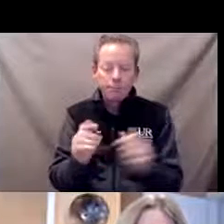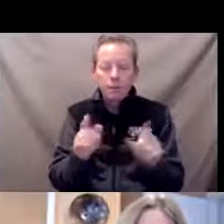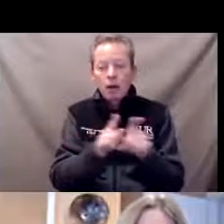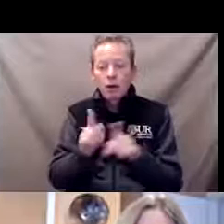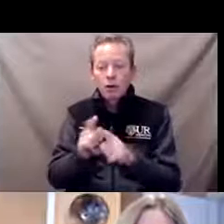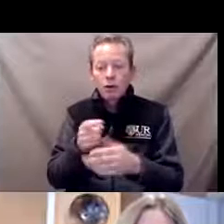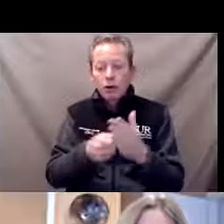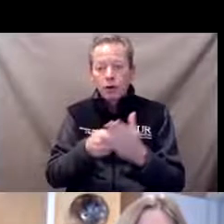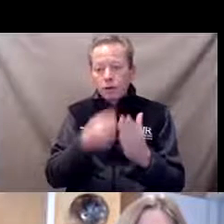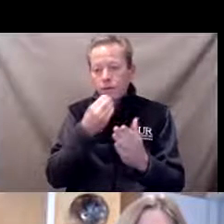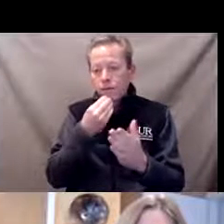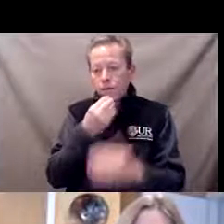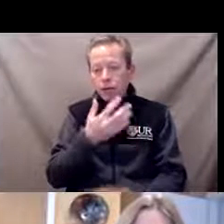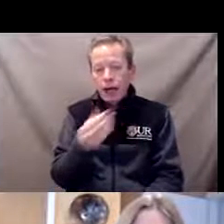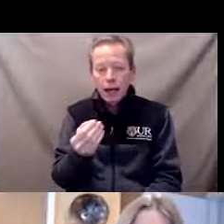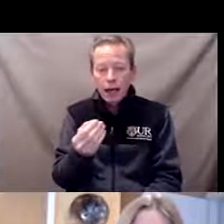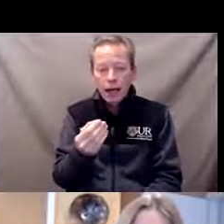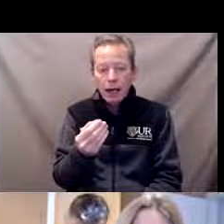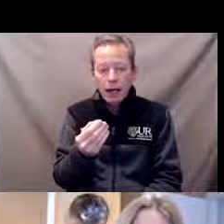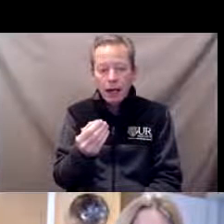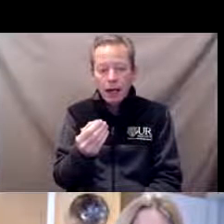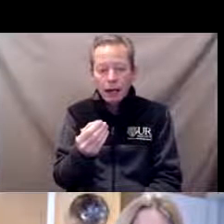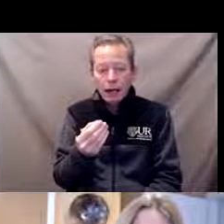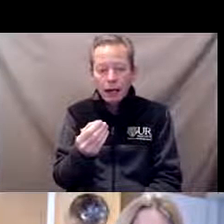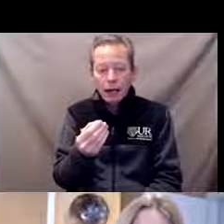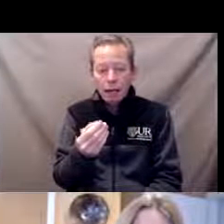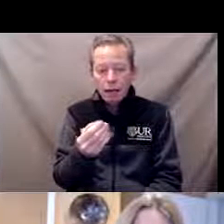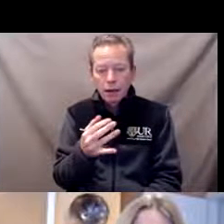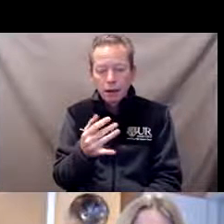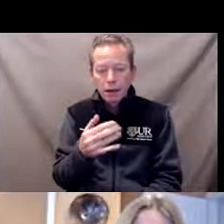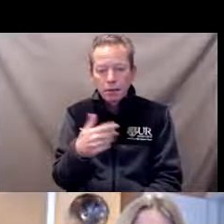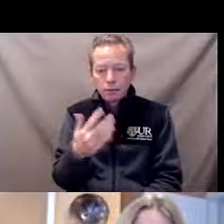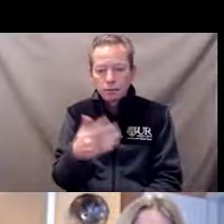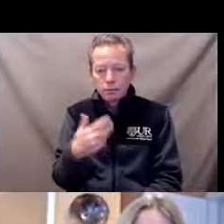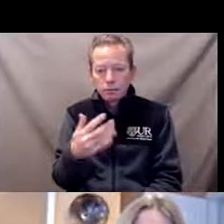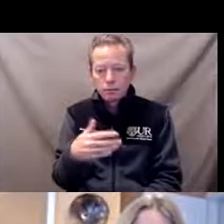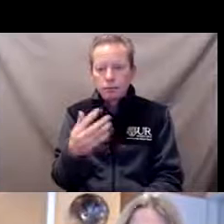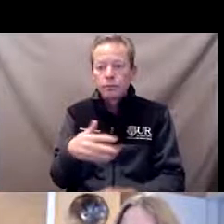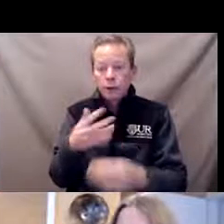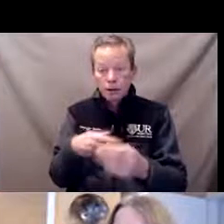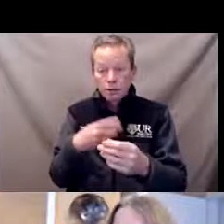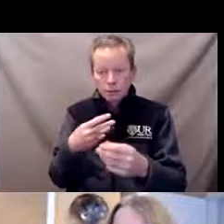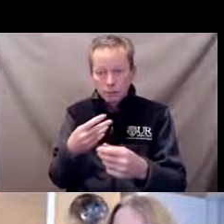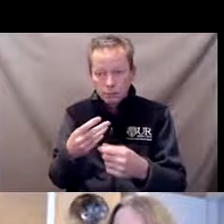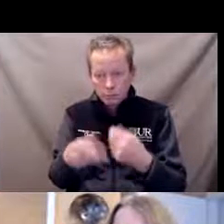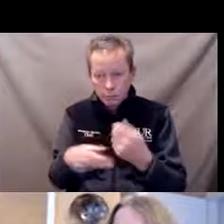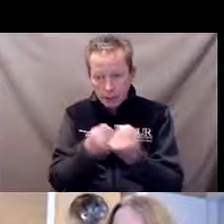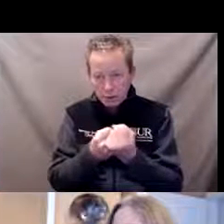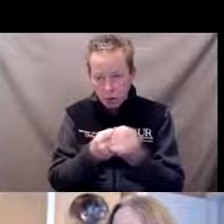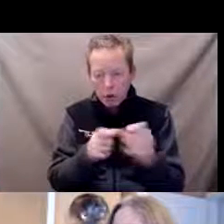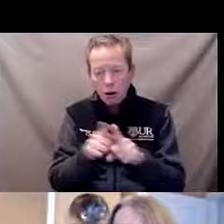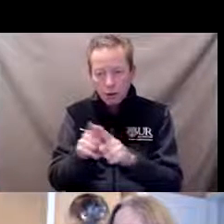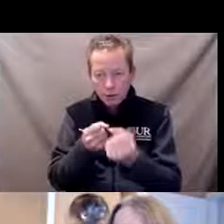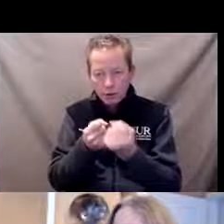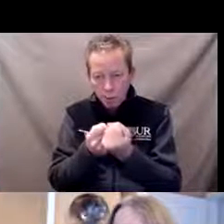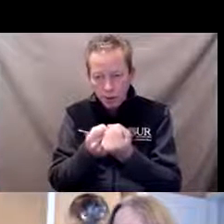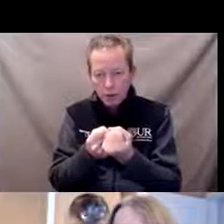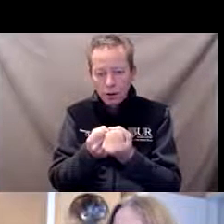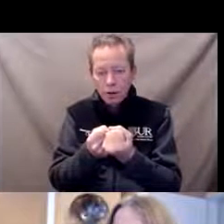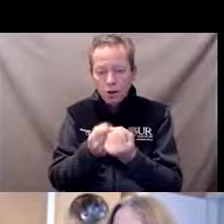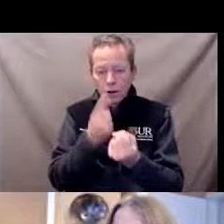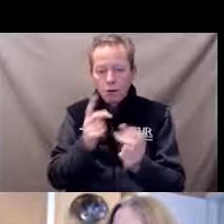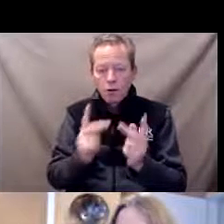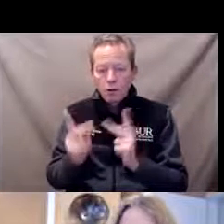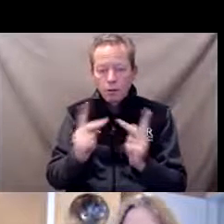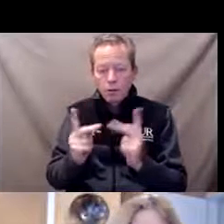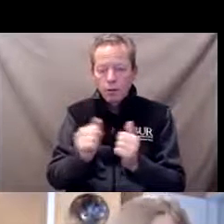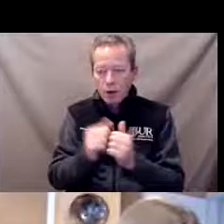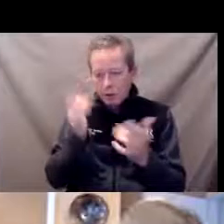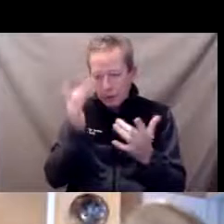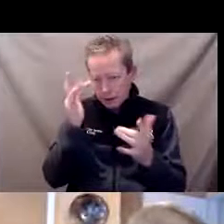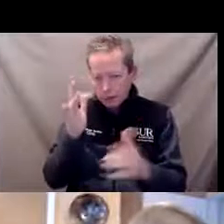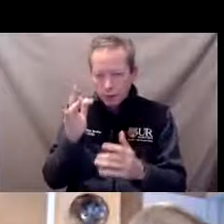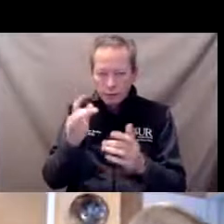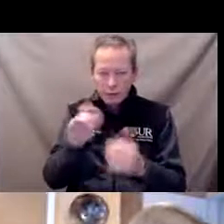of the food, and also the support of people with intellectual disabilities may not have